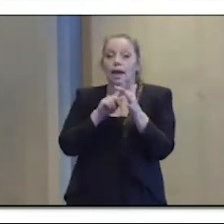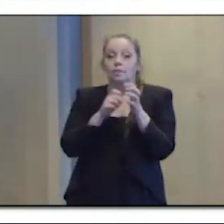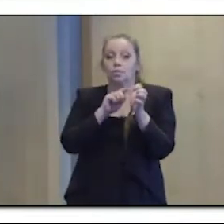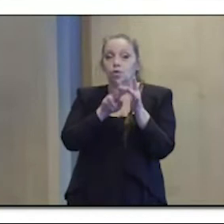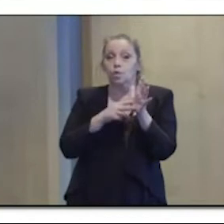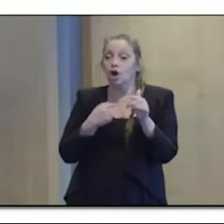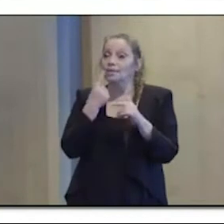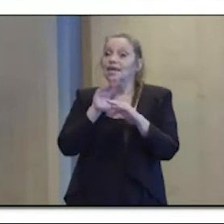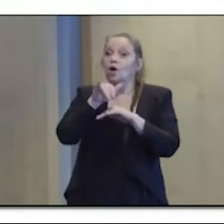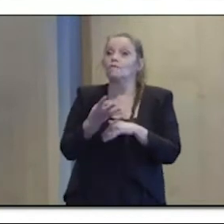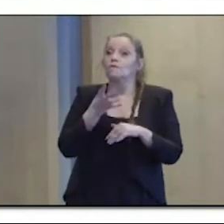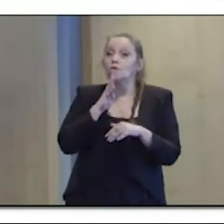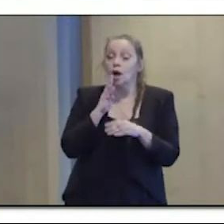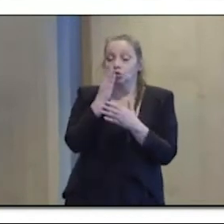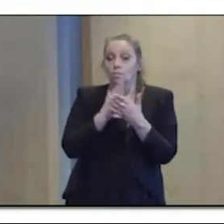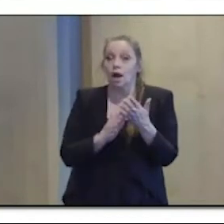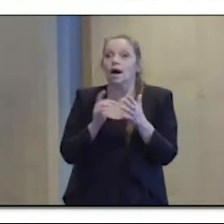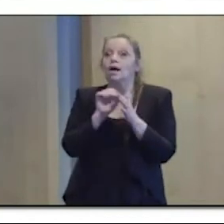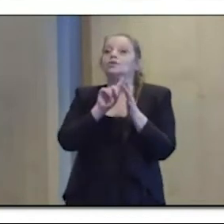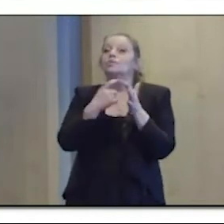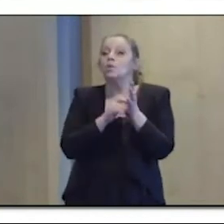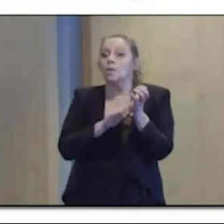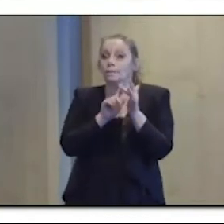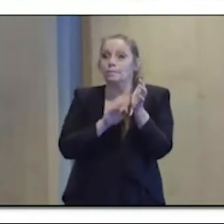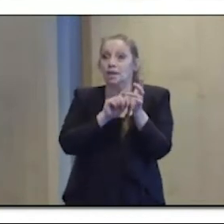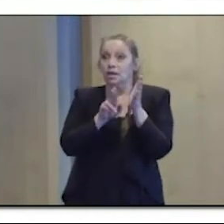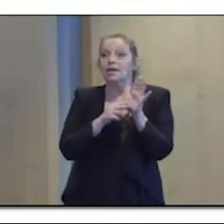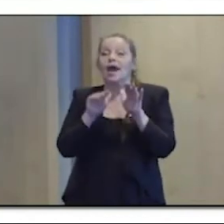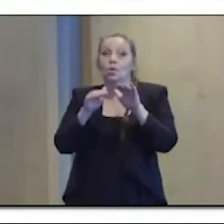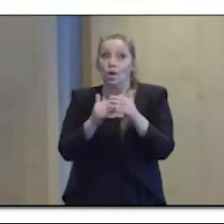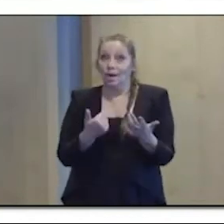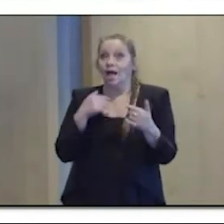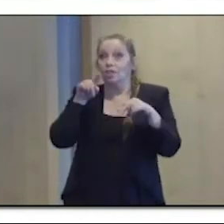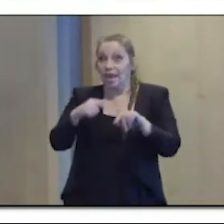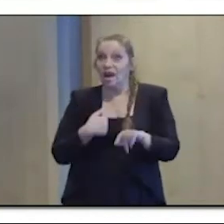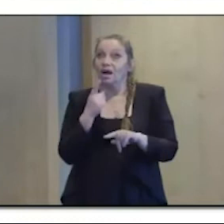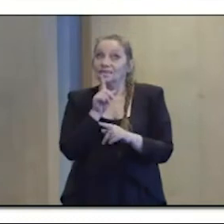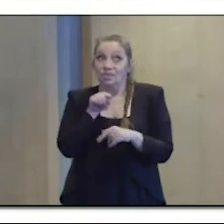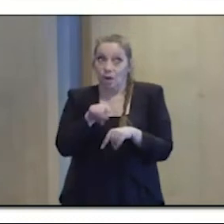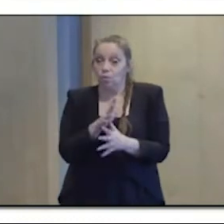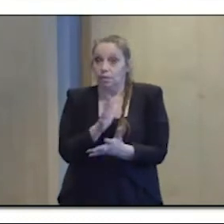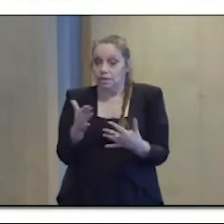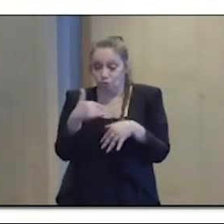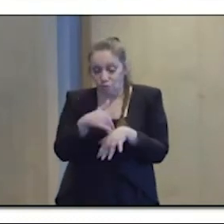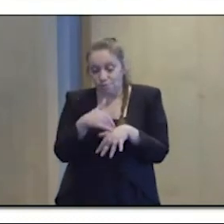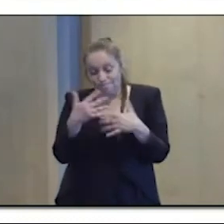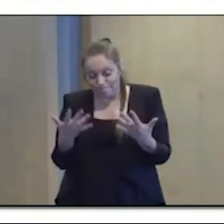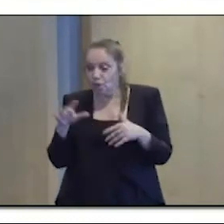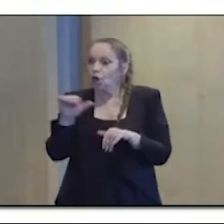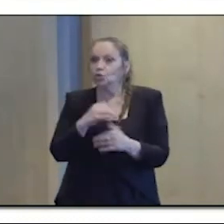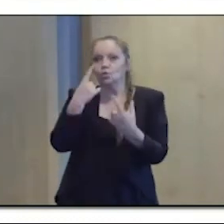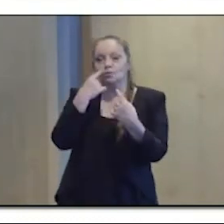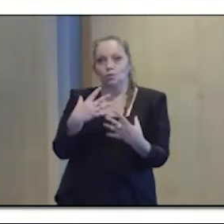million we were in trouble, and we're already there. I should have shown you a picture of a